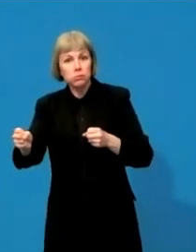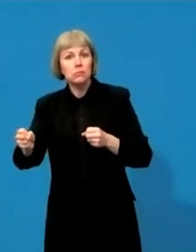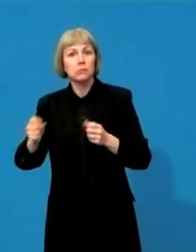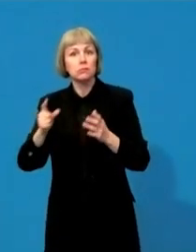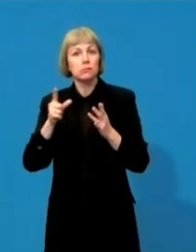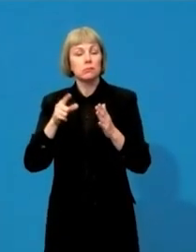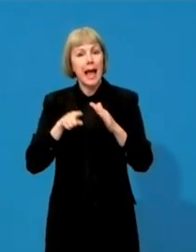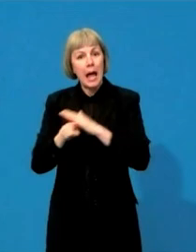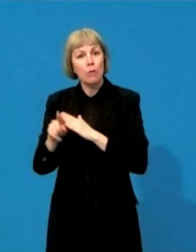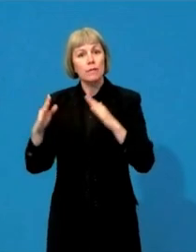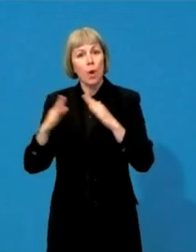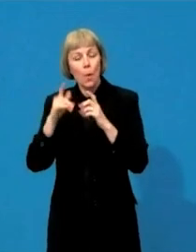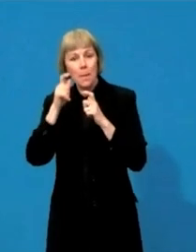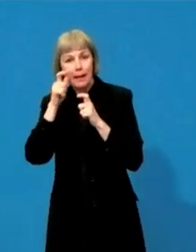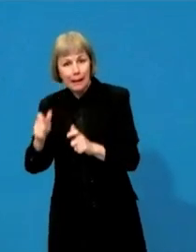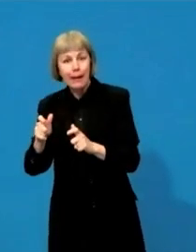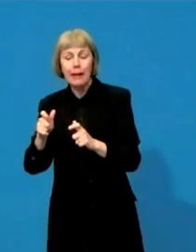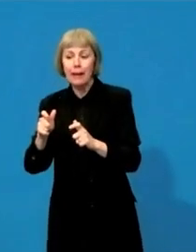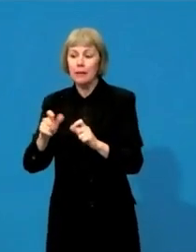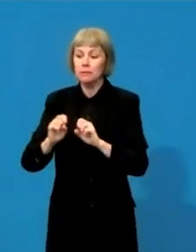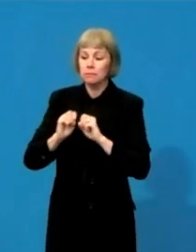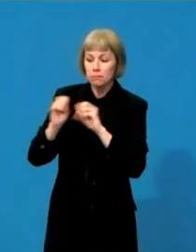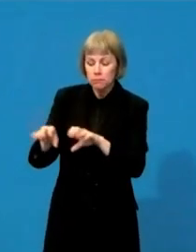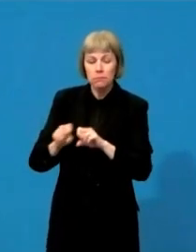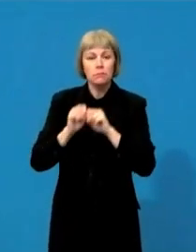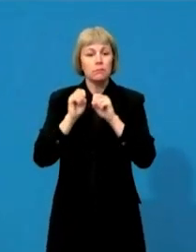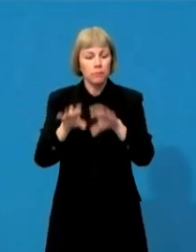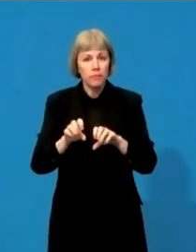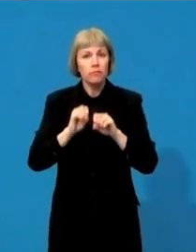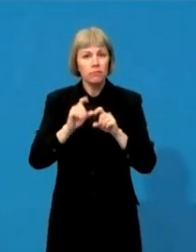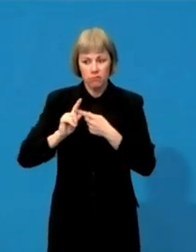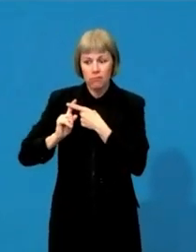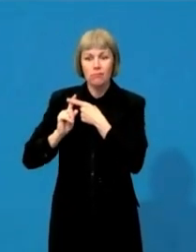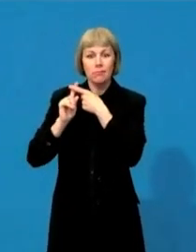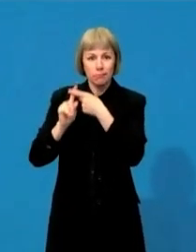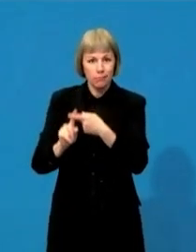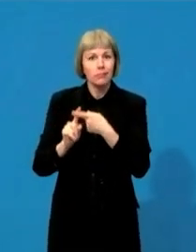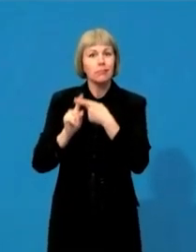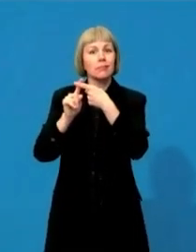institutionalised? So we have got, you know, multi-generations of First Nations people and the impact of the